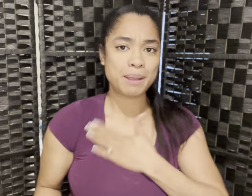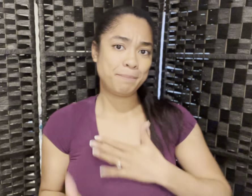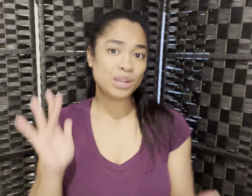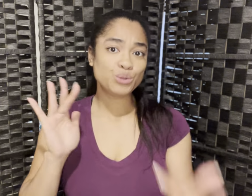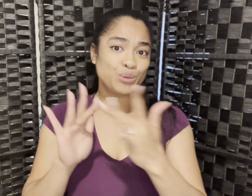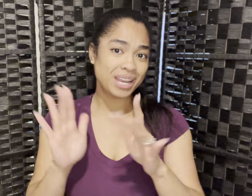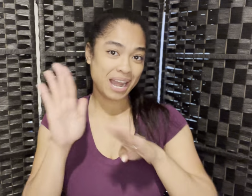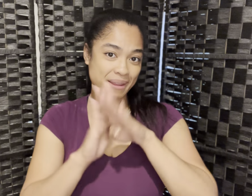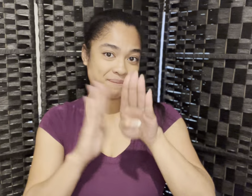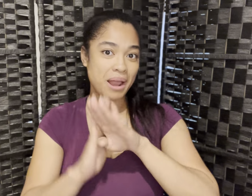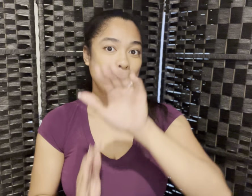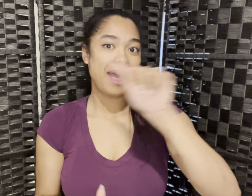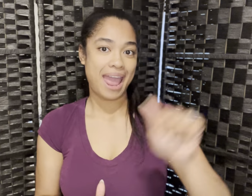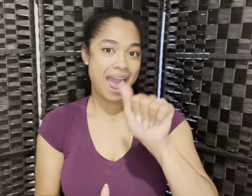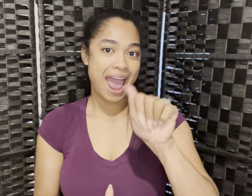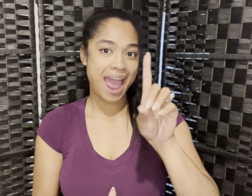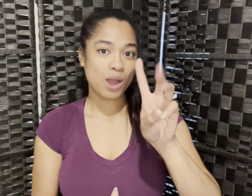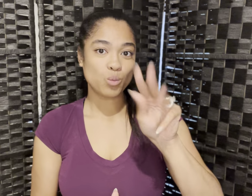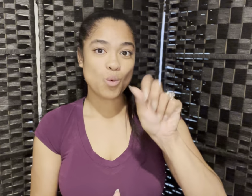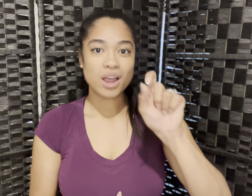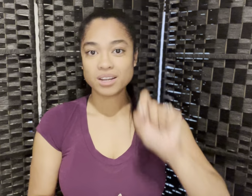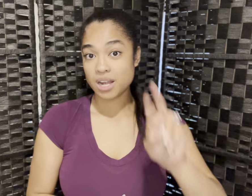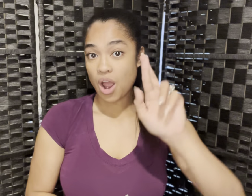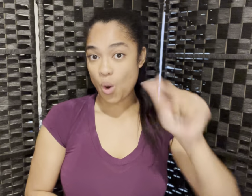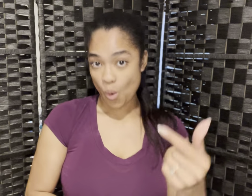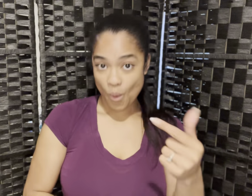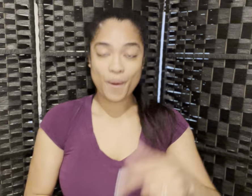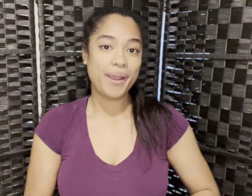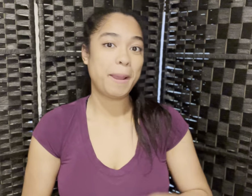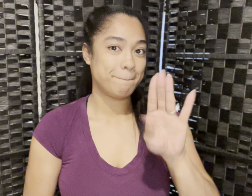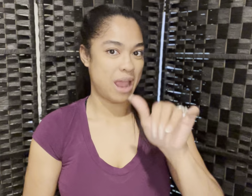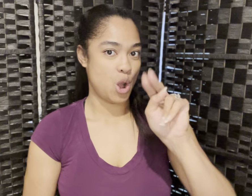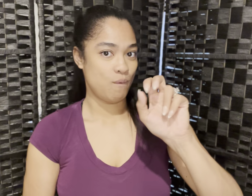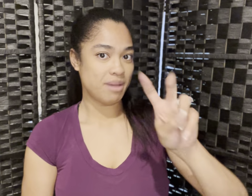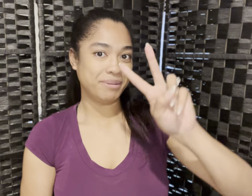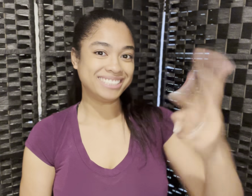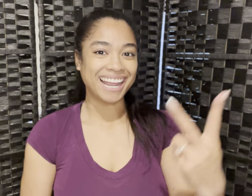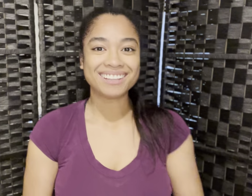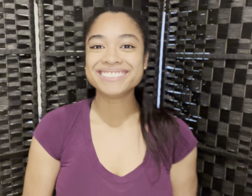please contact development@adwas.org by November 2.